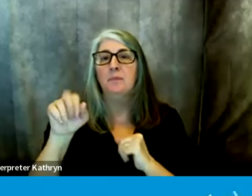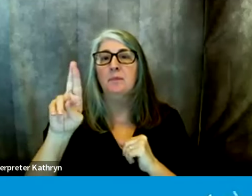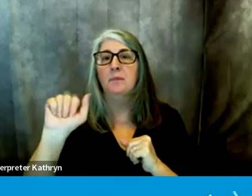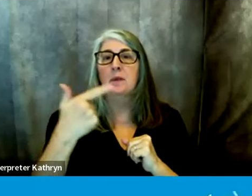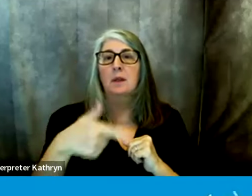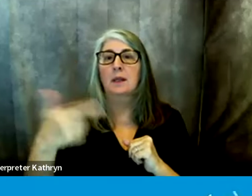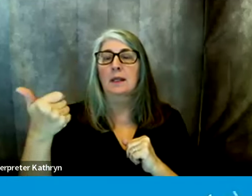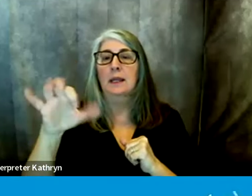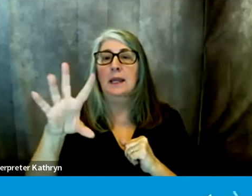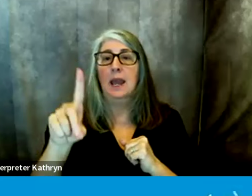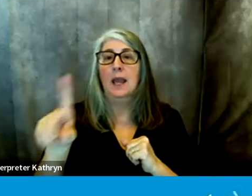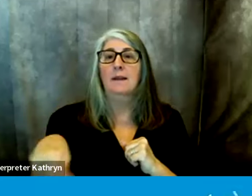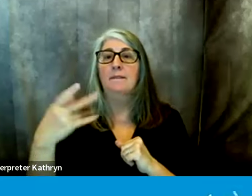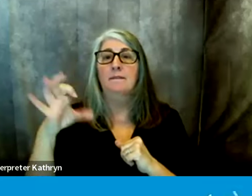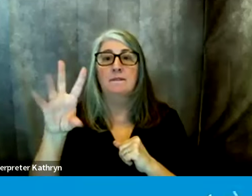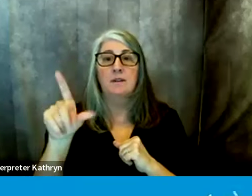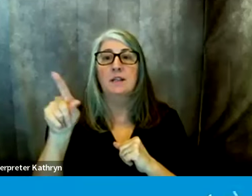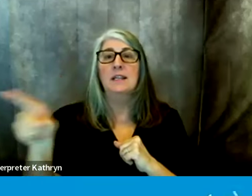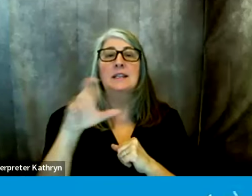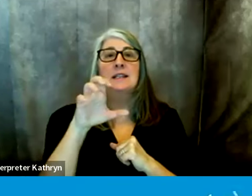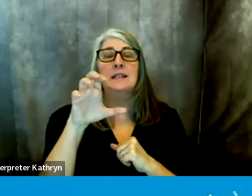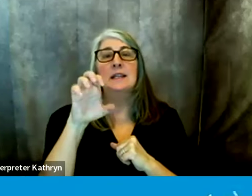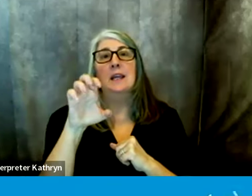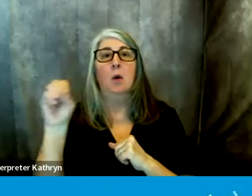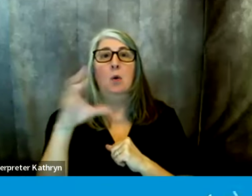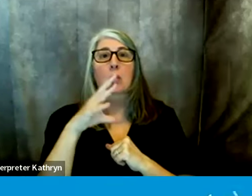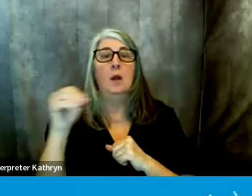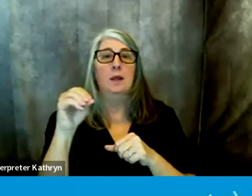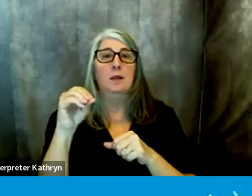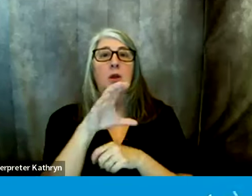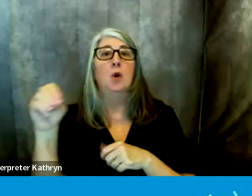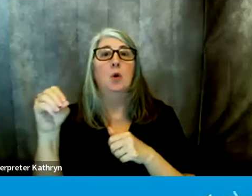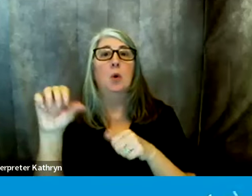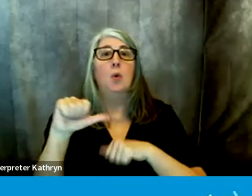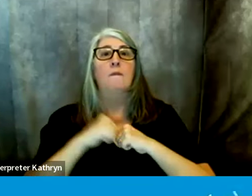I'm going to turn it over to Parag to start talking about the background of SpineX.